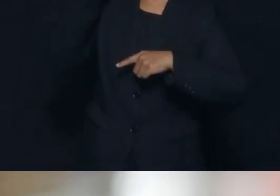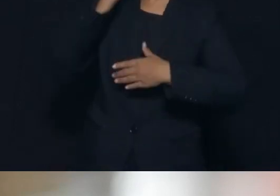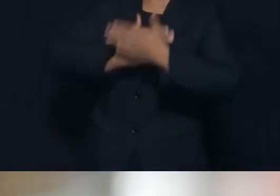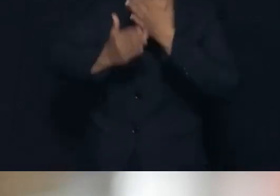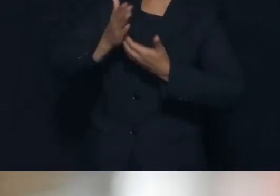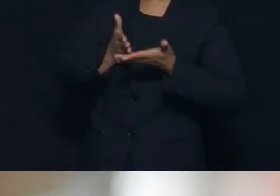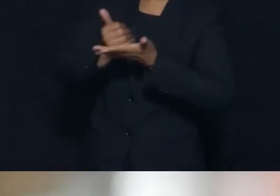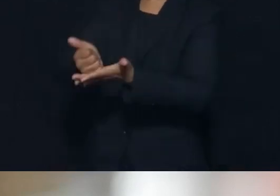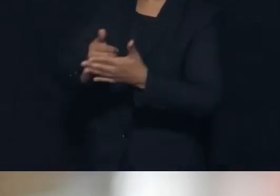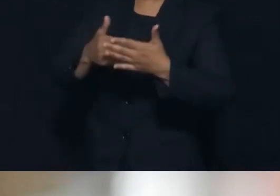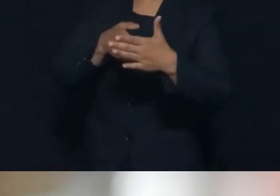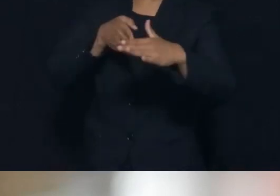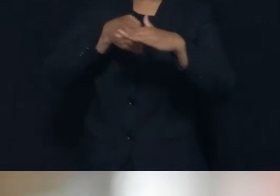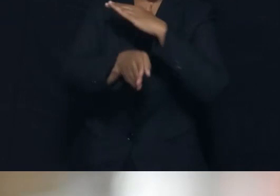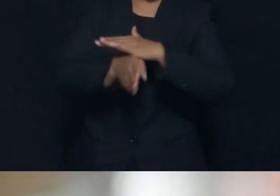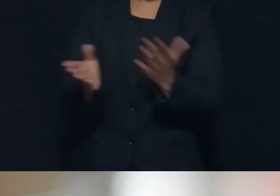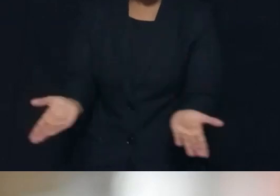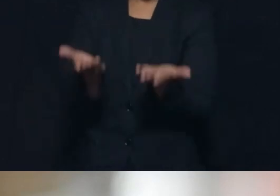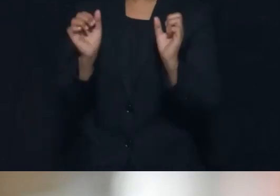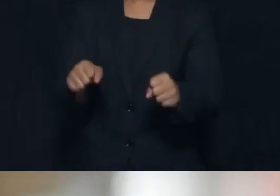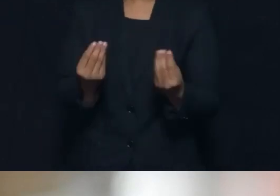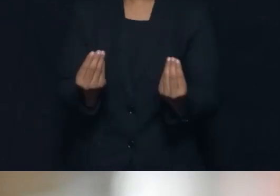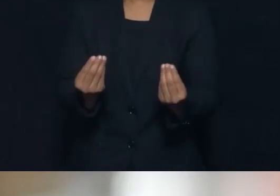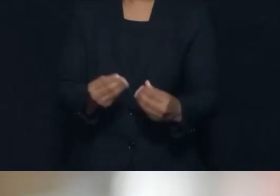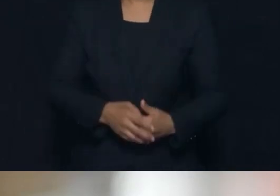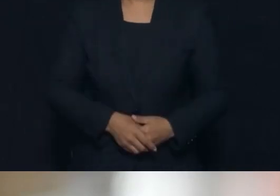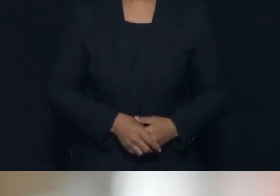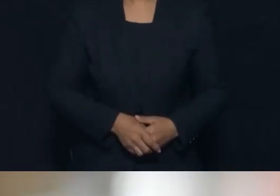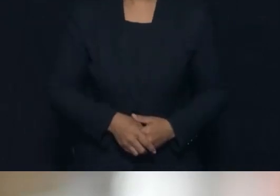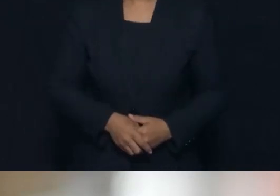Oh yes, we already comply?